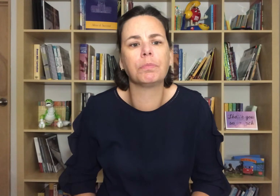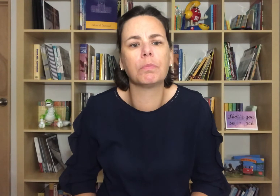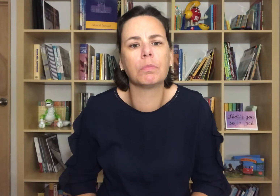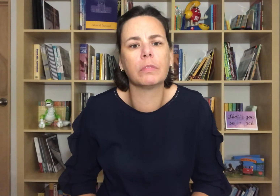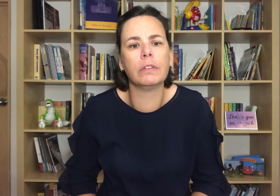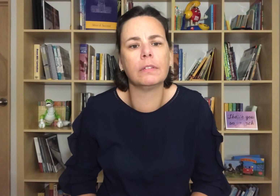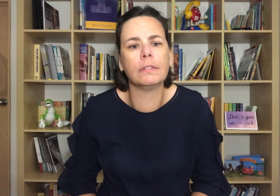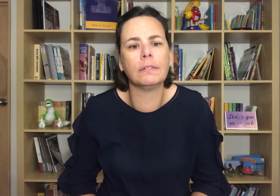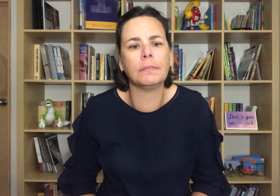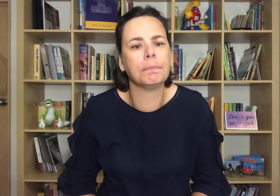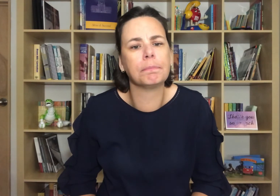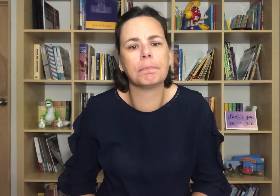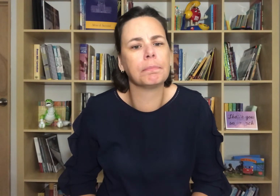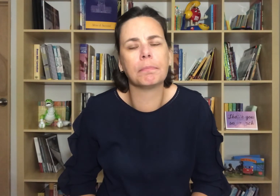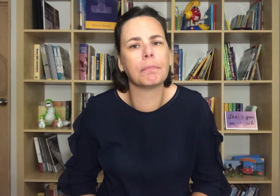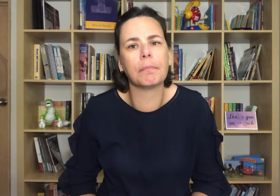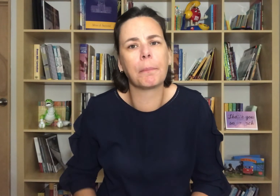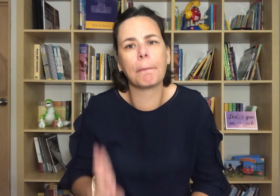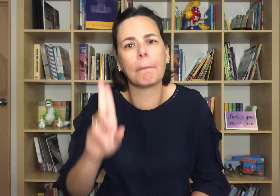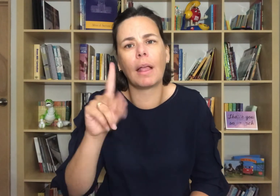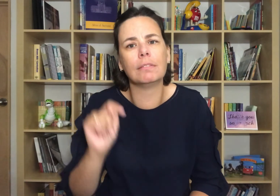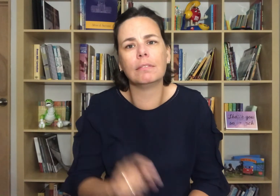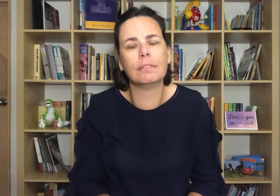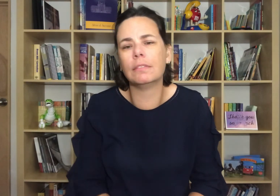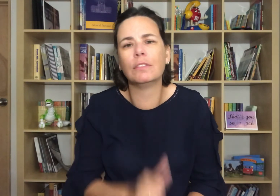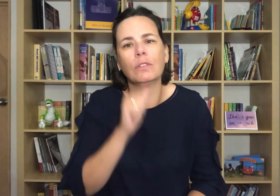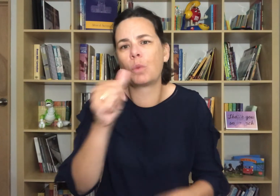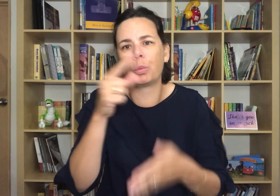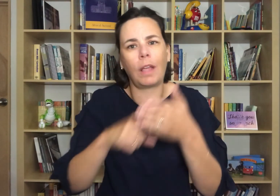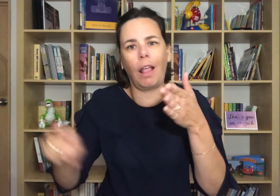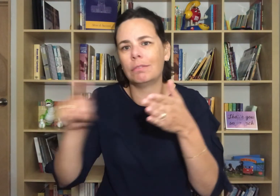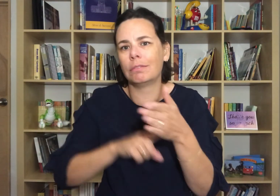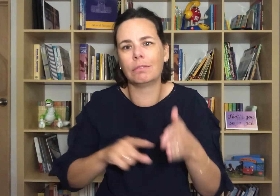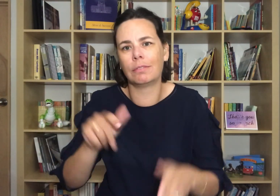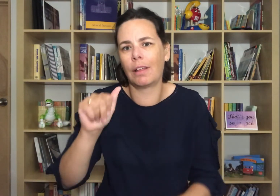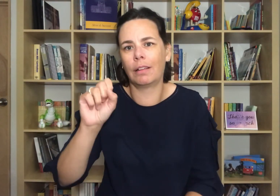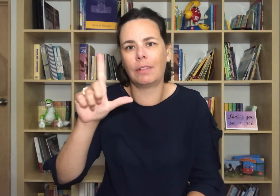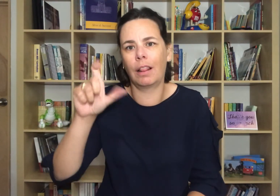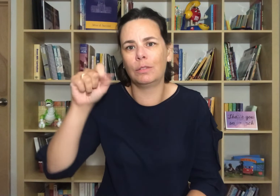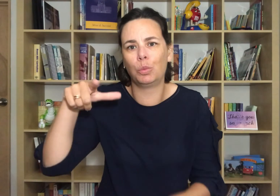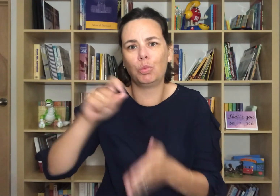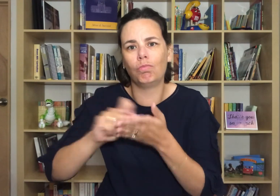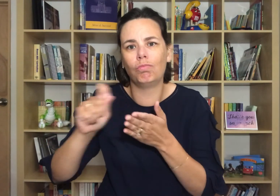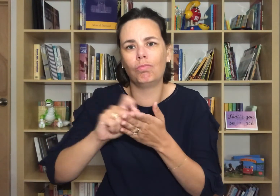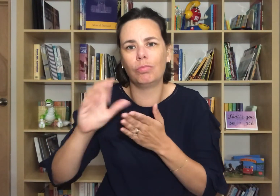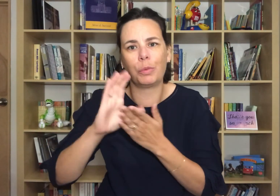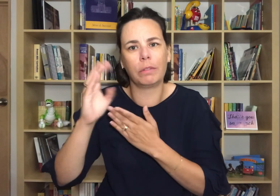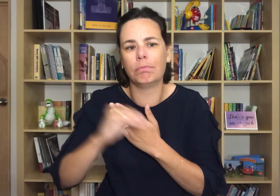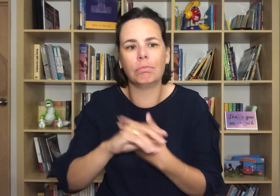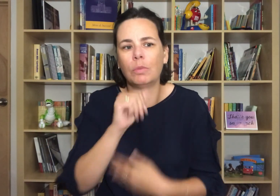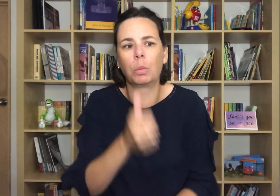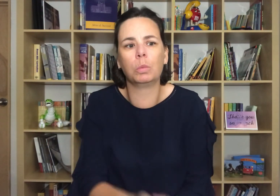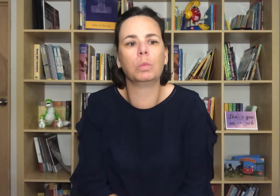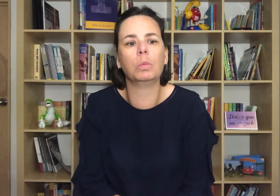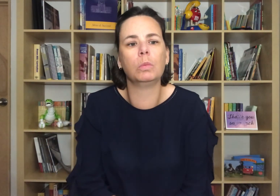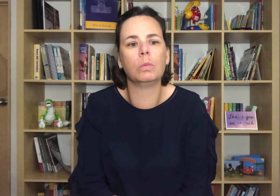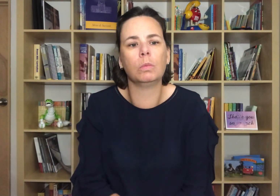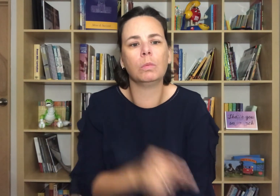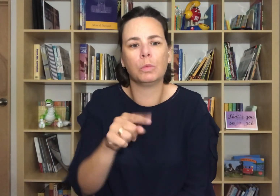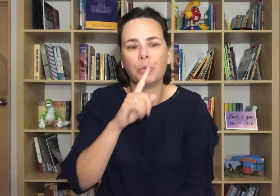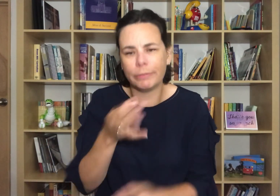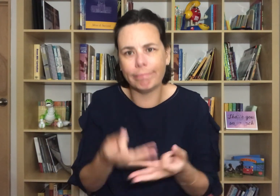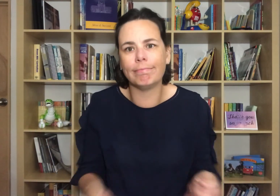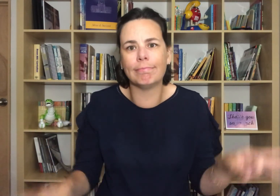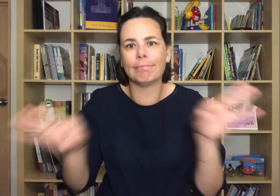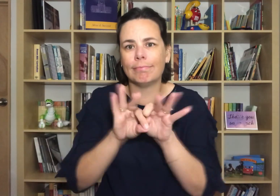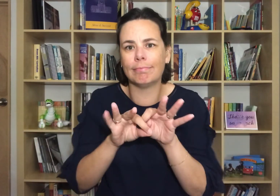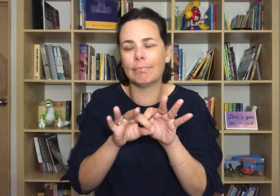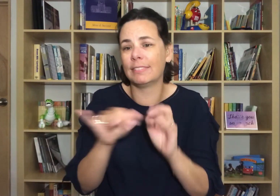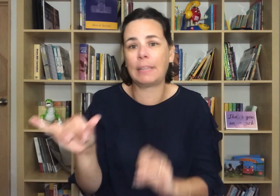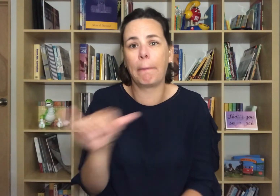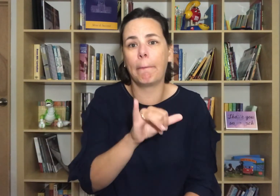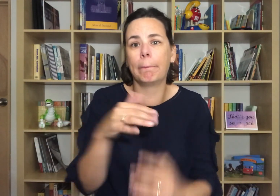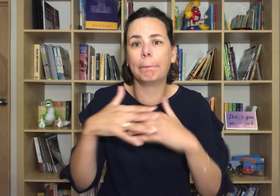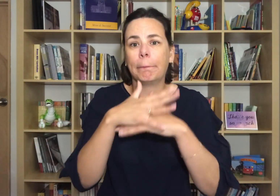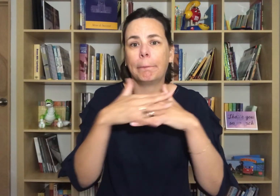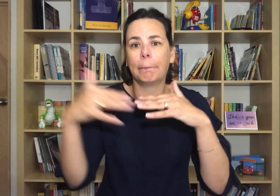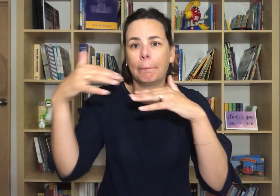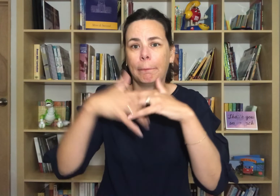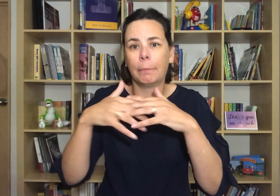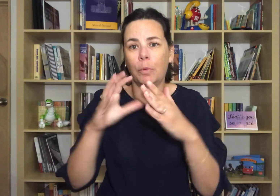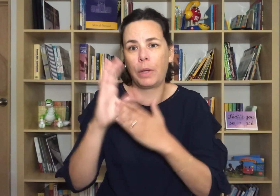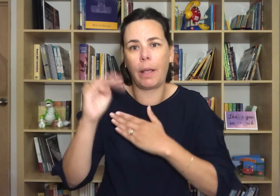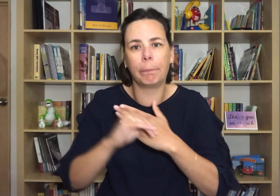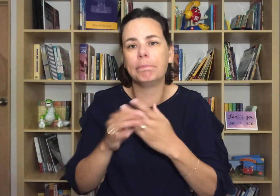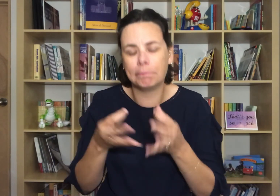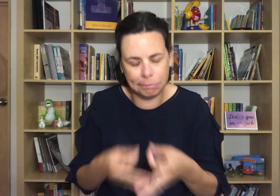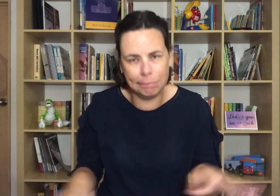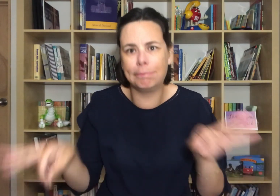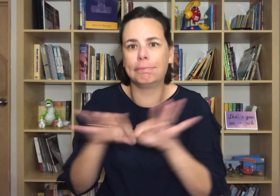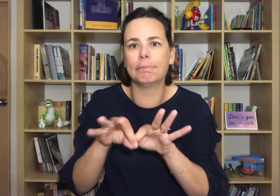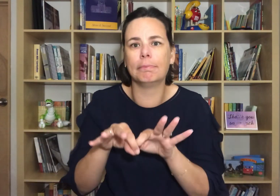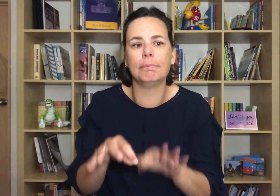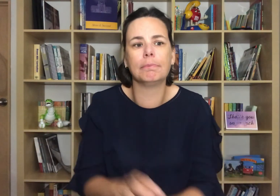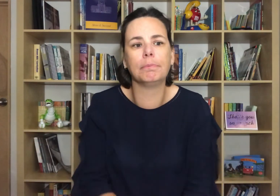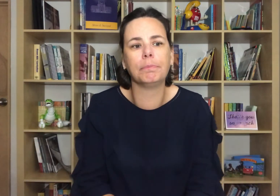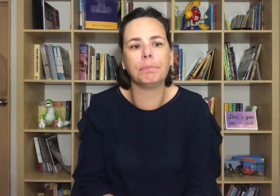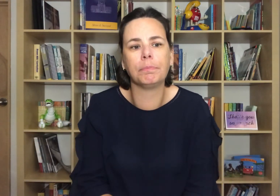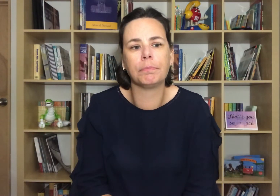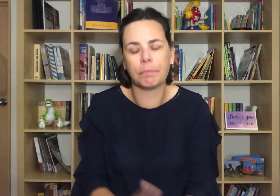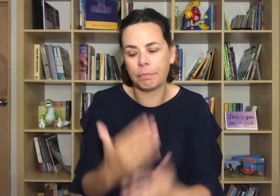But I ask that you do not cancel the curriculum writing program for ASL/LSQ and Indigenous programs.